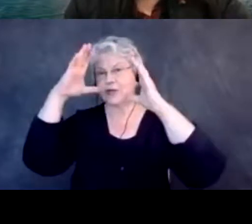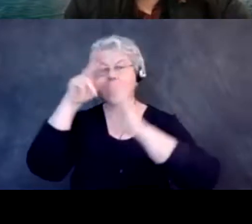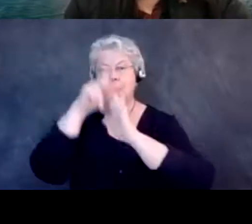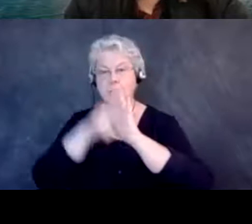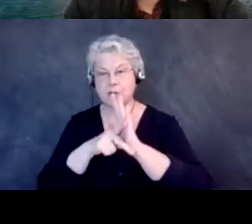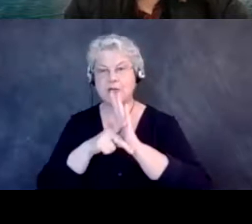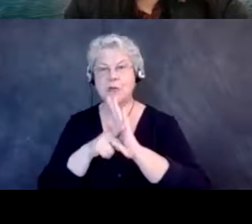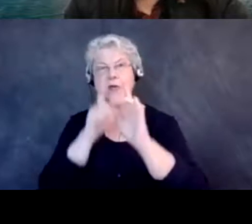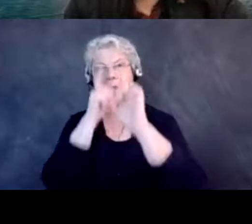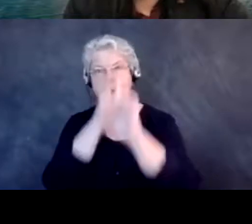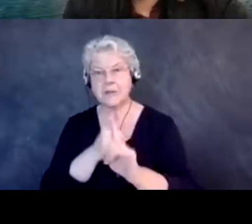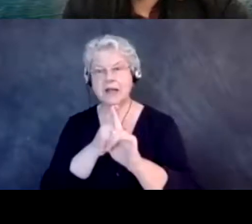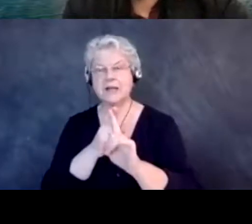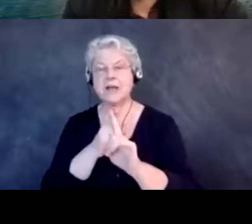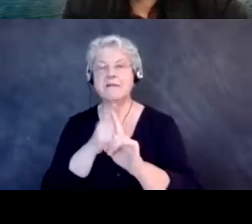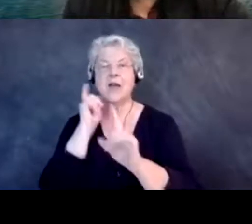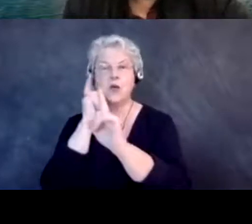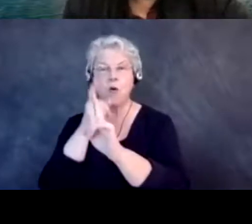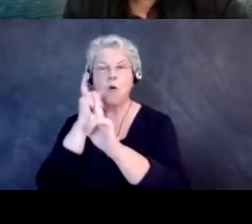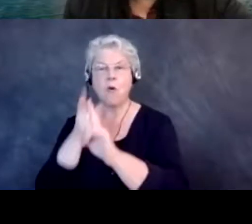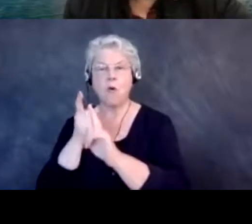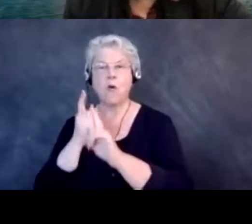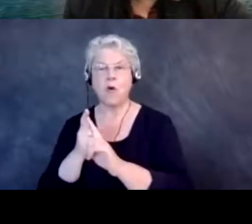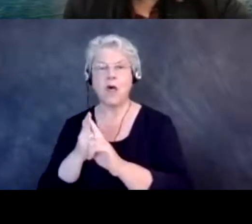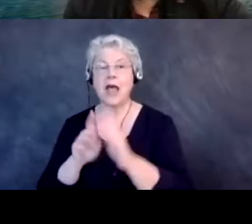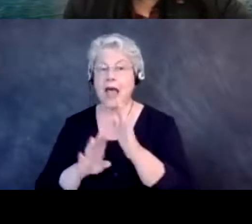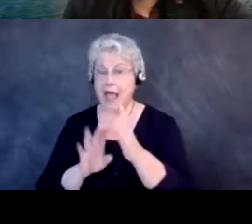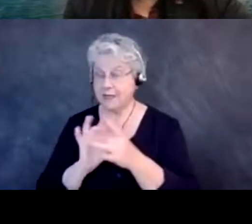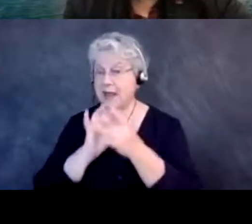and that further directs maybe your economic development, strategic plans in your community.